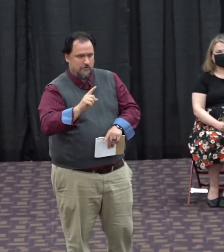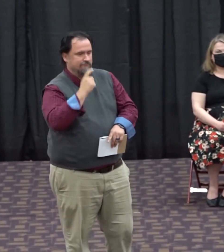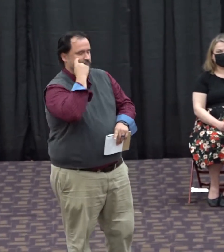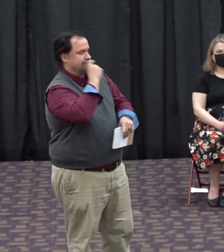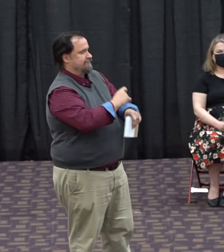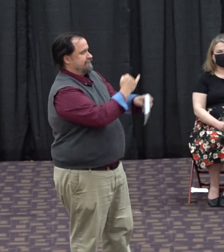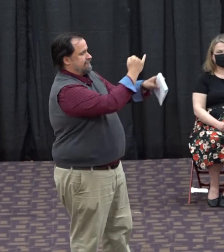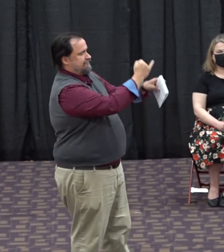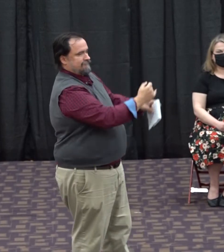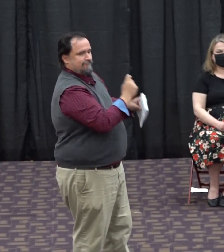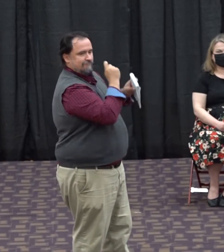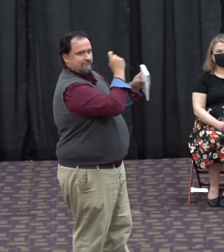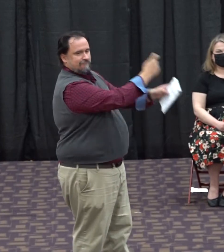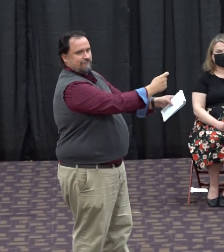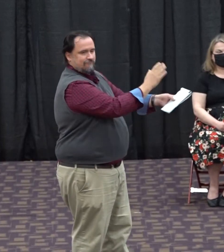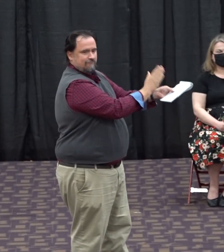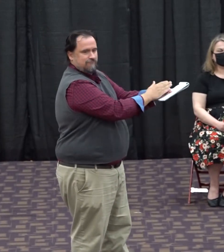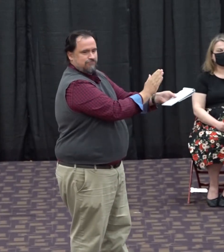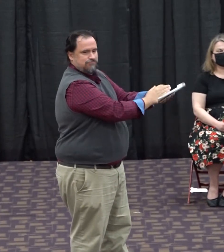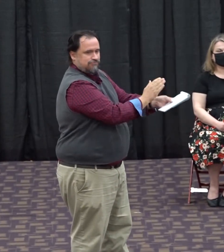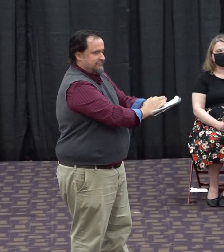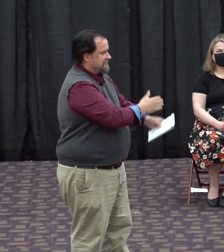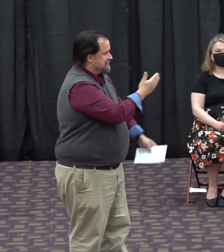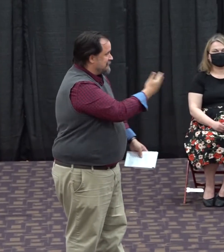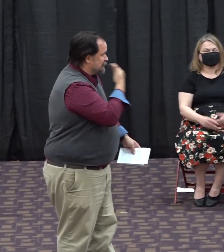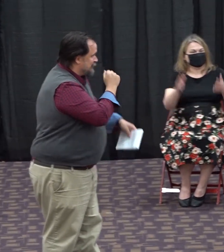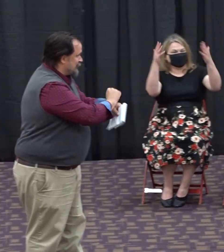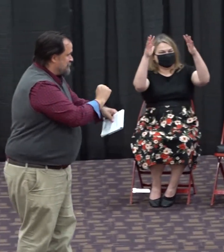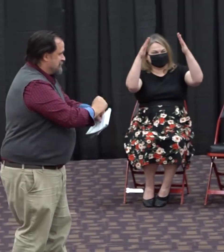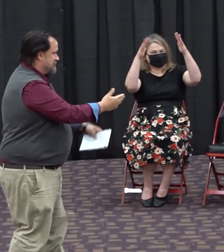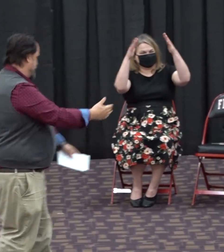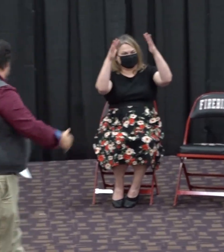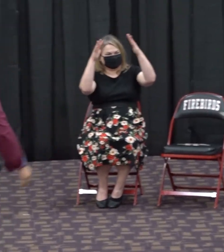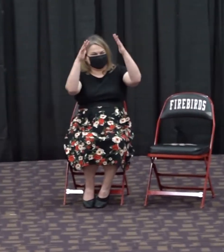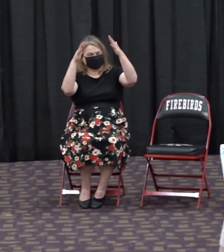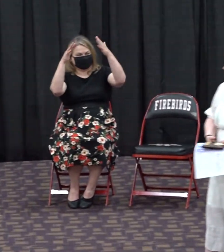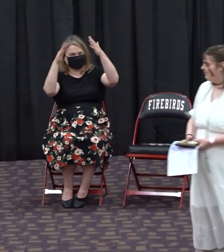She went above and beyond, so we recognize students with that. Congratulations to you!